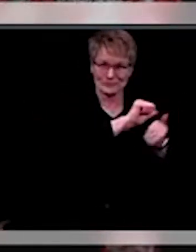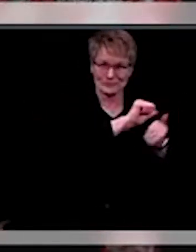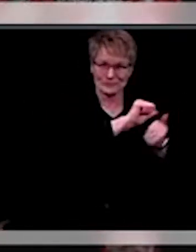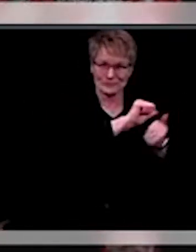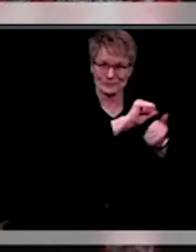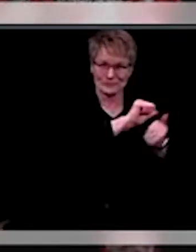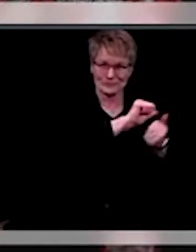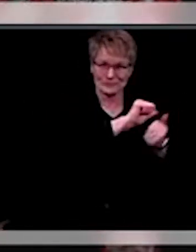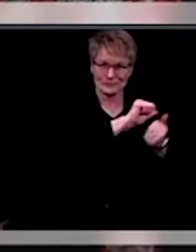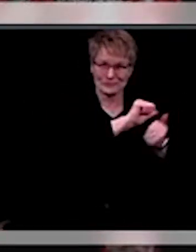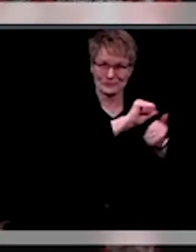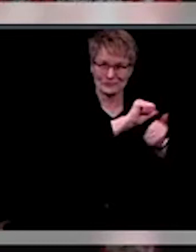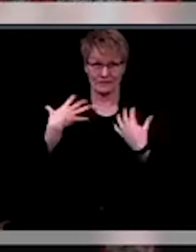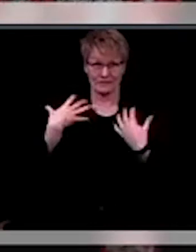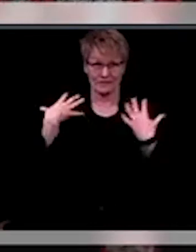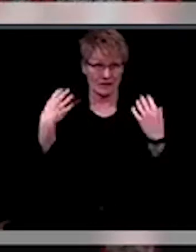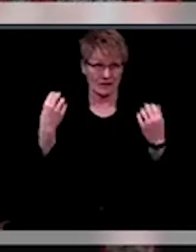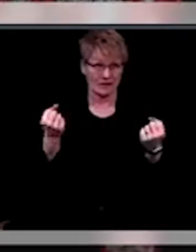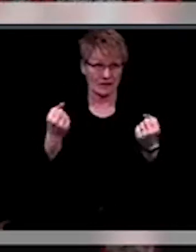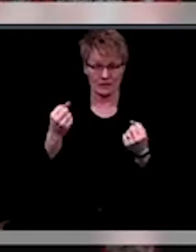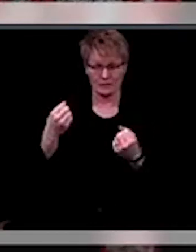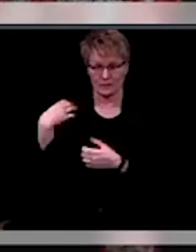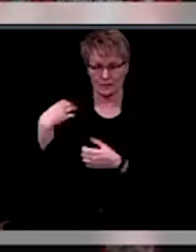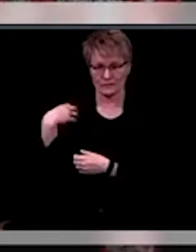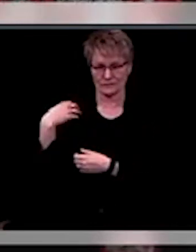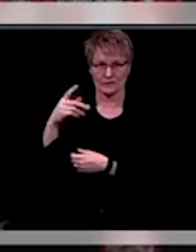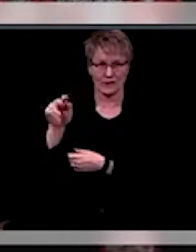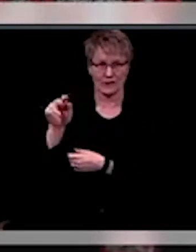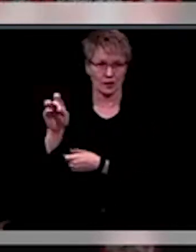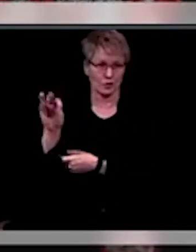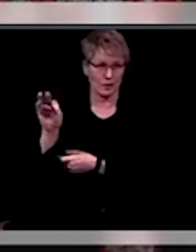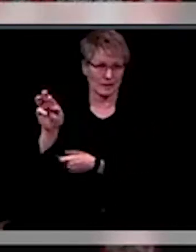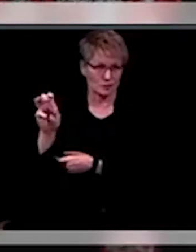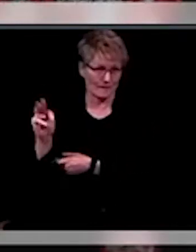Dr. Karen Ramstrom. We've got Donnell Ewert, the Director of the Health and Human Services Agency.